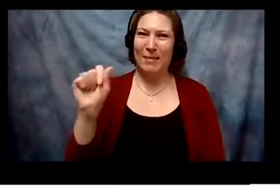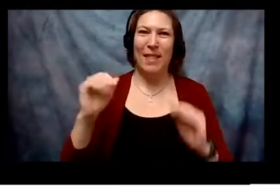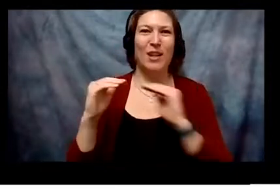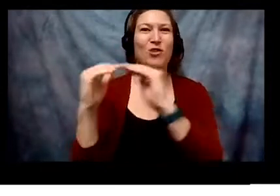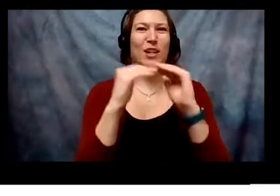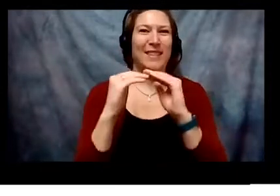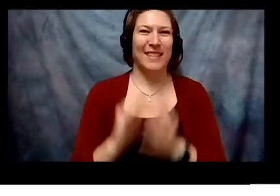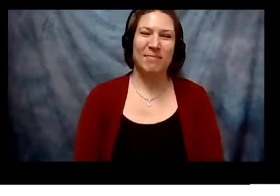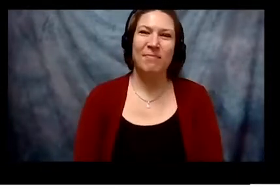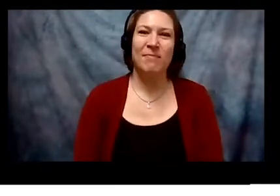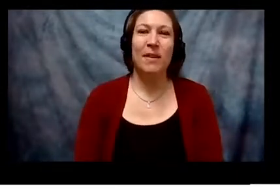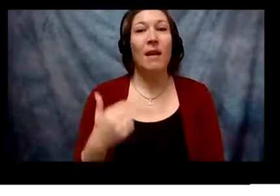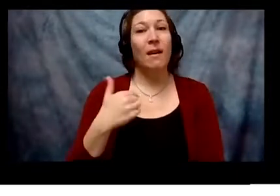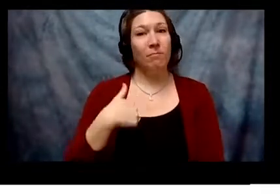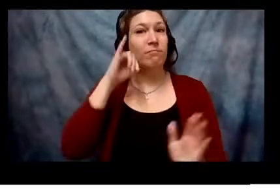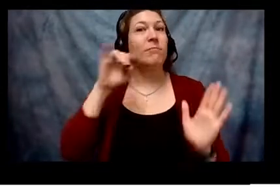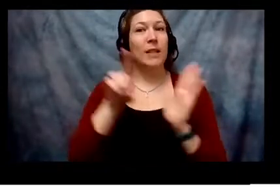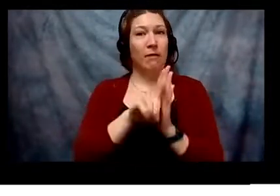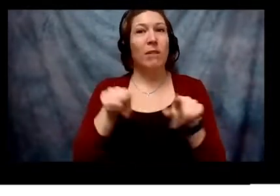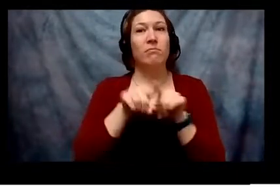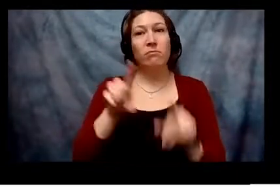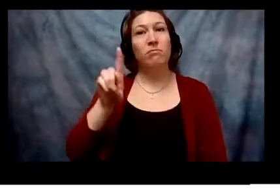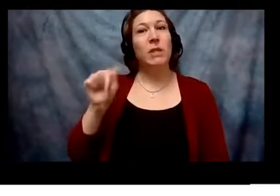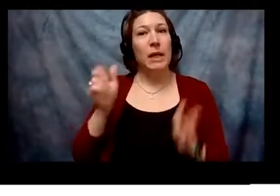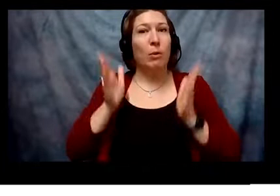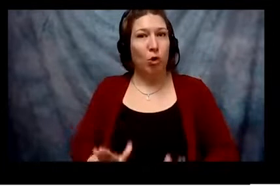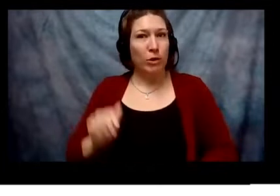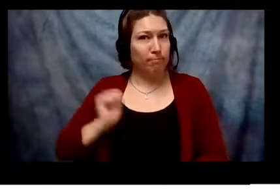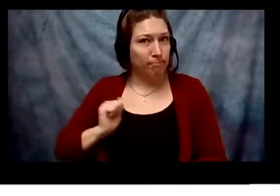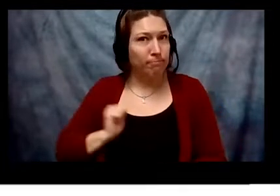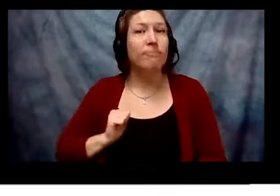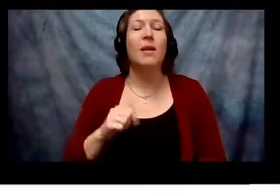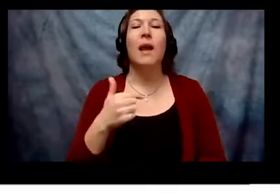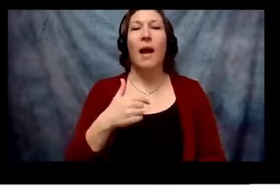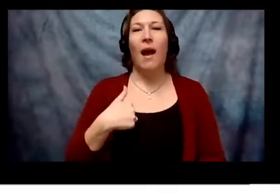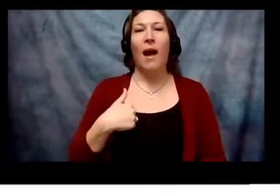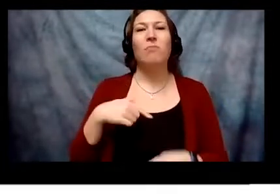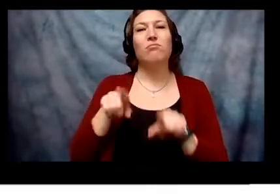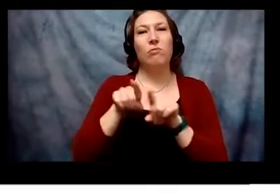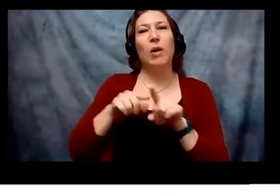I identify as a disabled person and I'm the parent of an autistic young